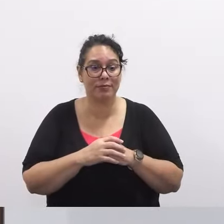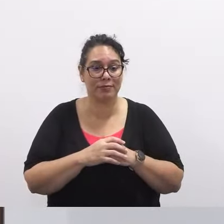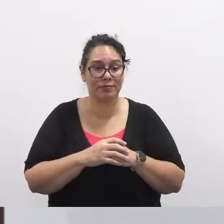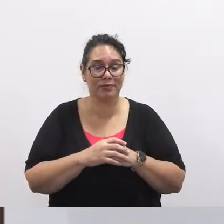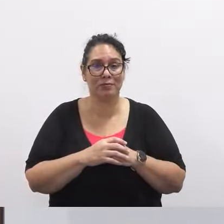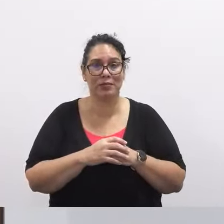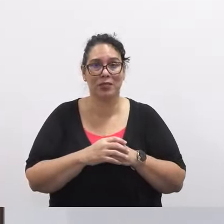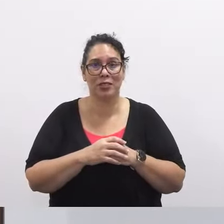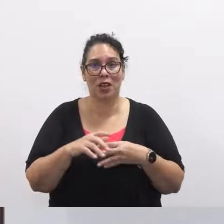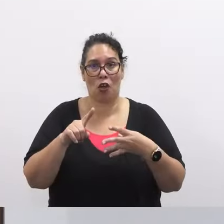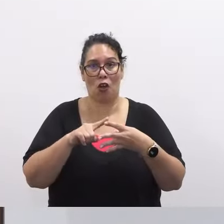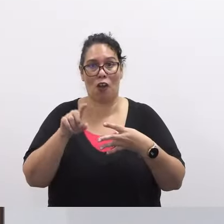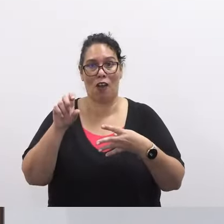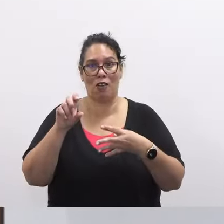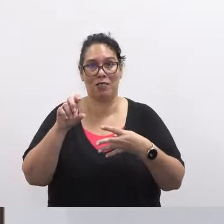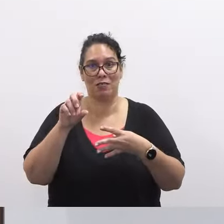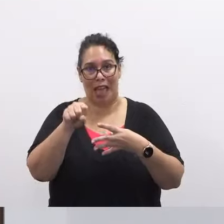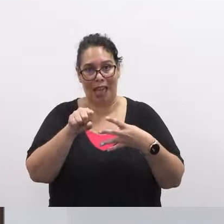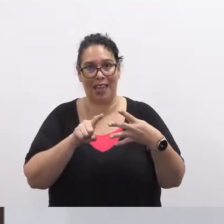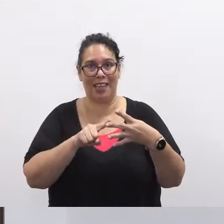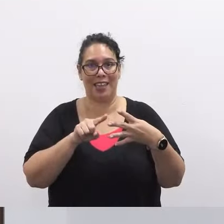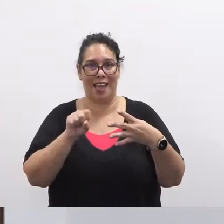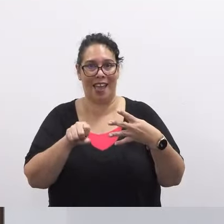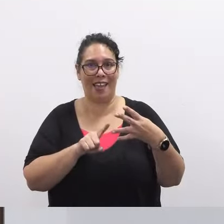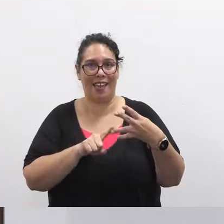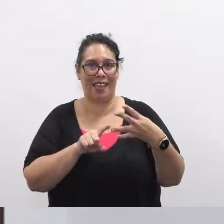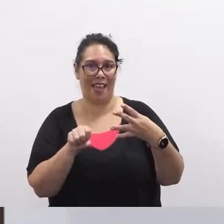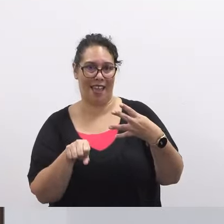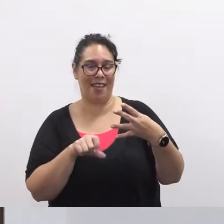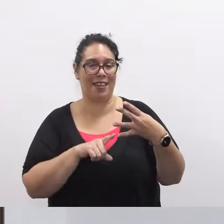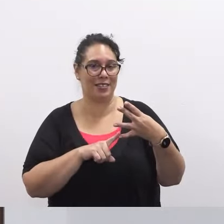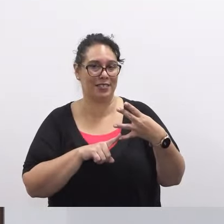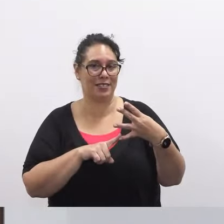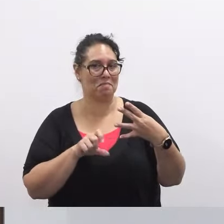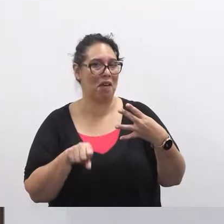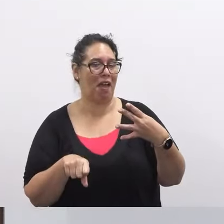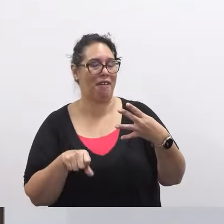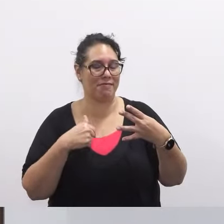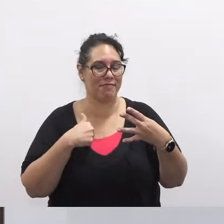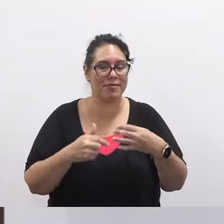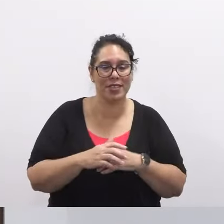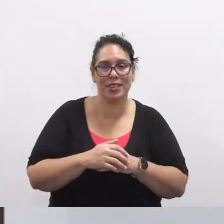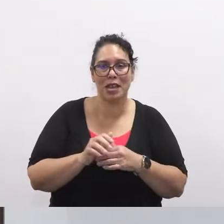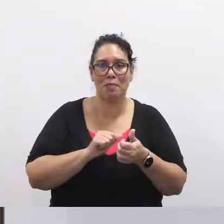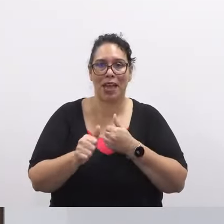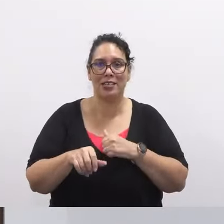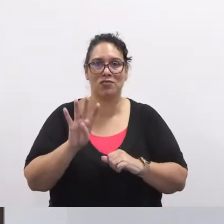Okay, Mr. Otto, how do you vote? - Aye. Ms. Kerr. - Aye. Mr. Miller. - Aye. And I also vote, aye. That passes four, zero.